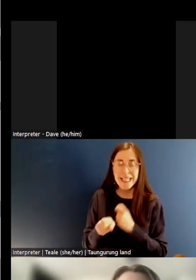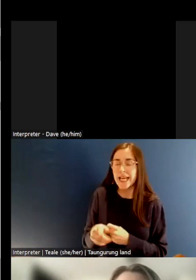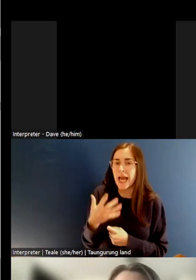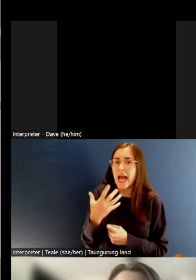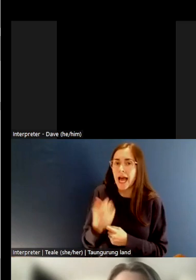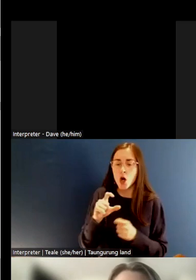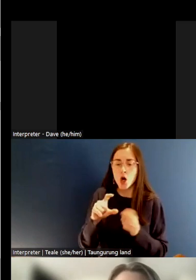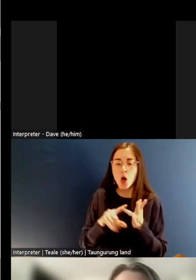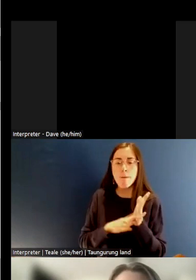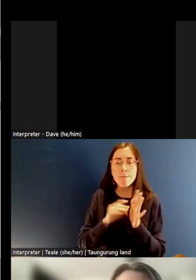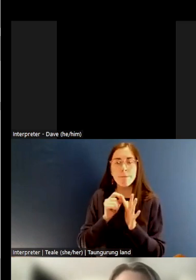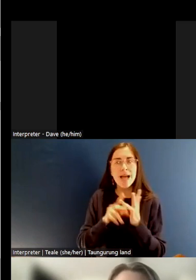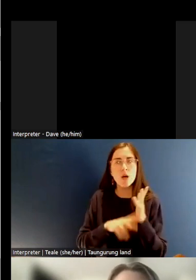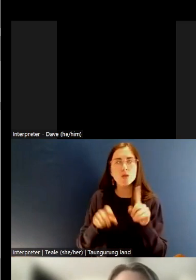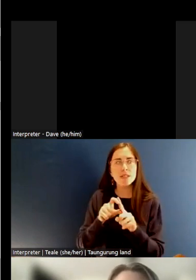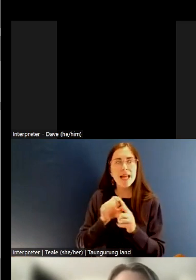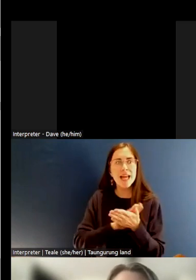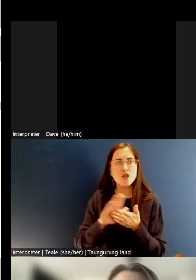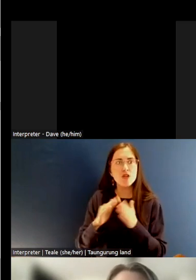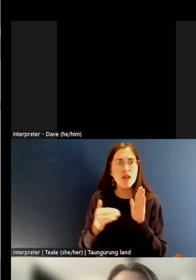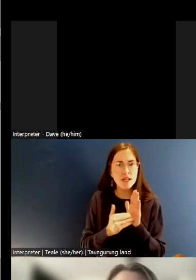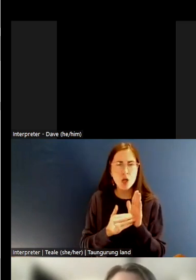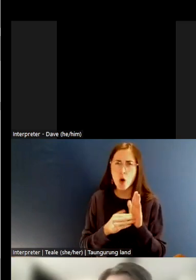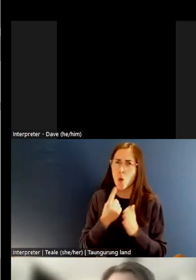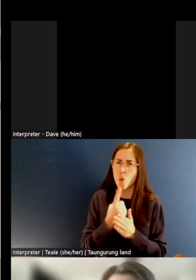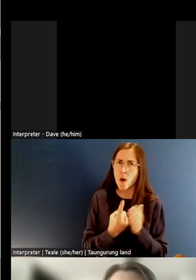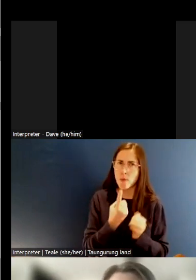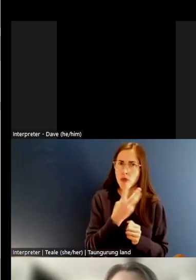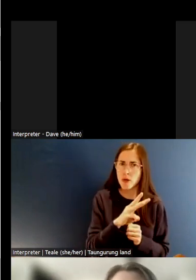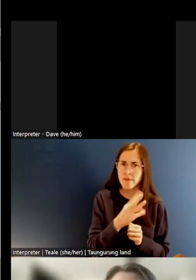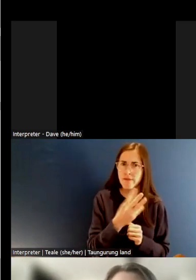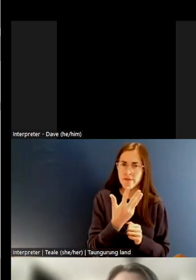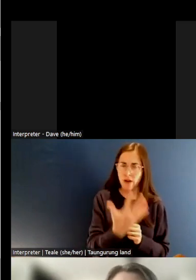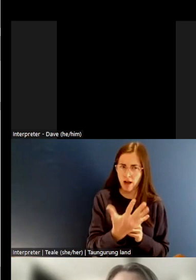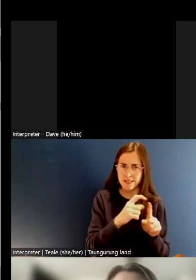So I think one was a 35delG and one was, I think, our third most common variant.